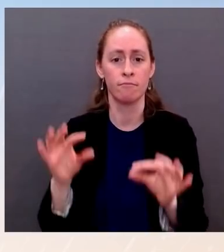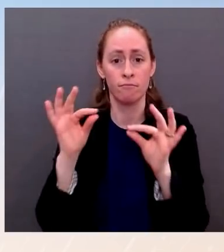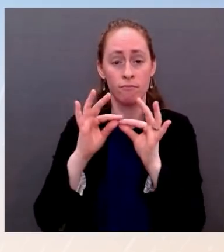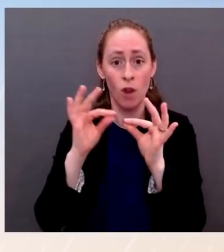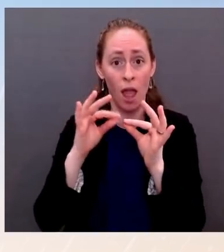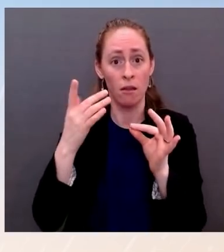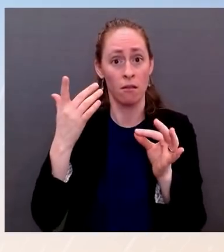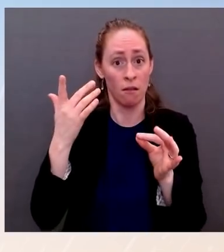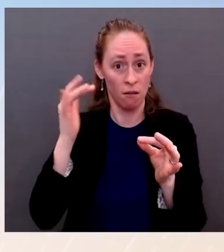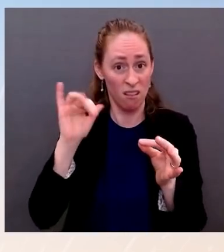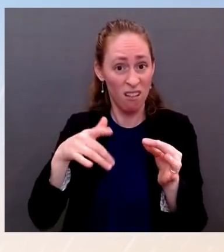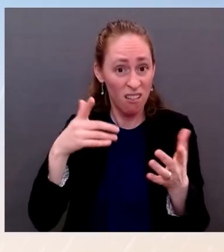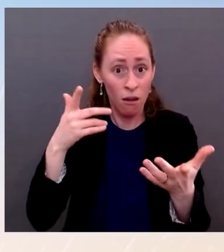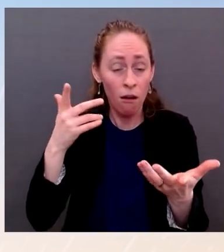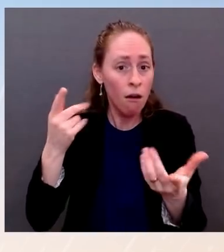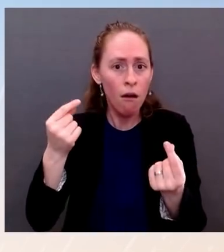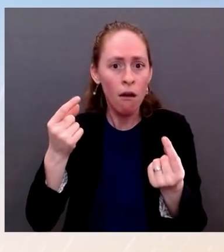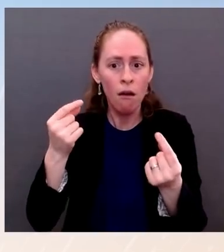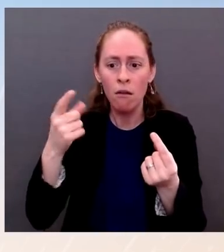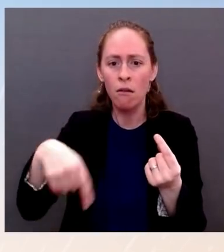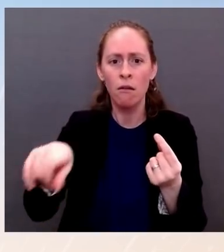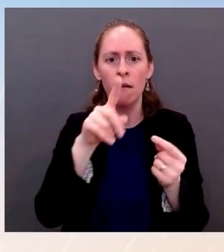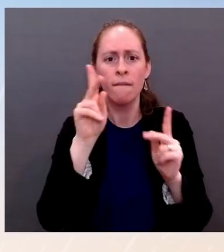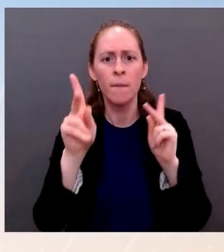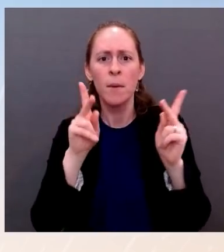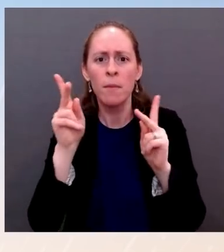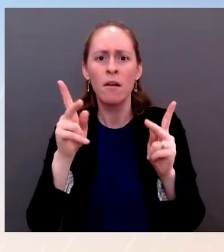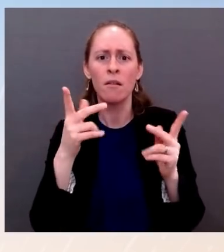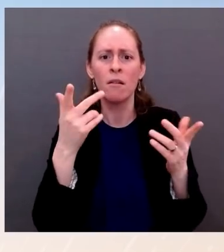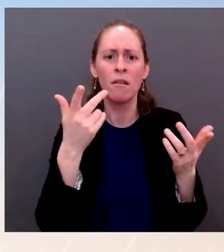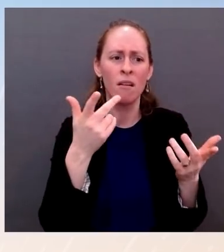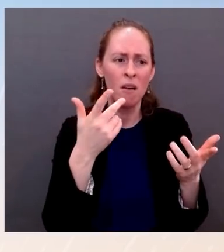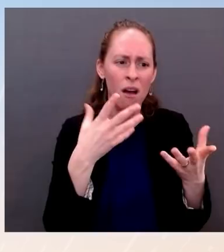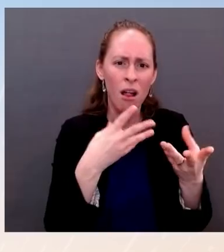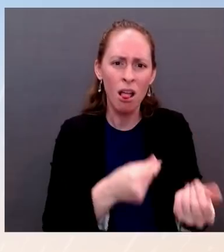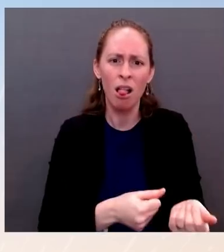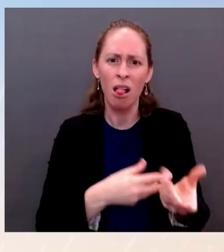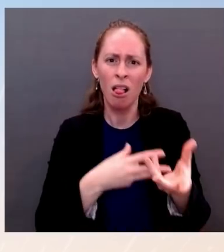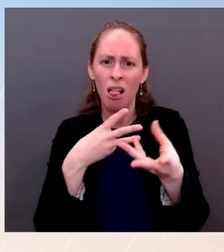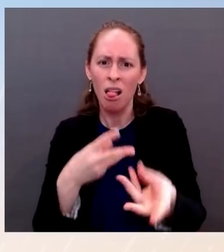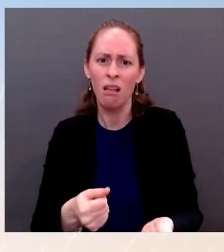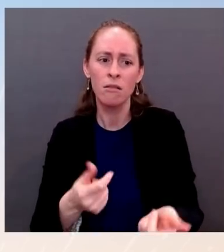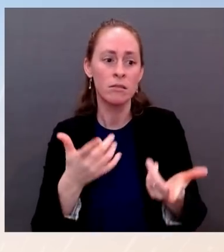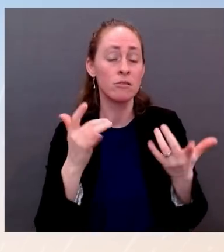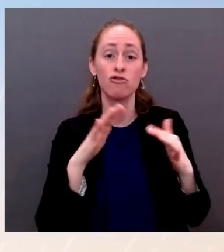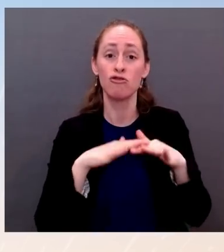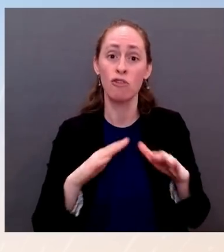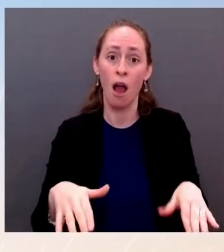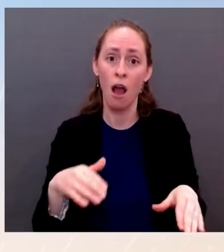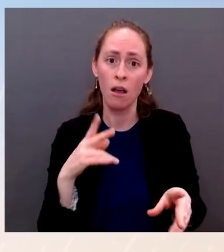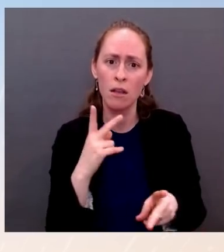we need to move that forward. But it's not just that. We also need to address supply chains in the short term at the ports,